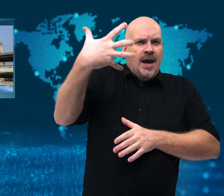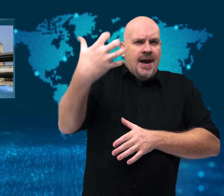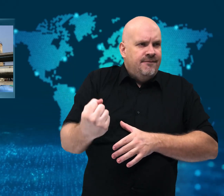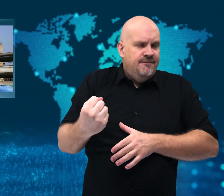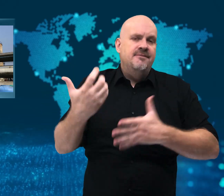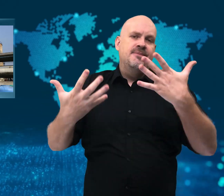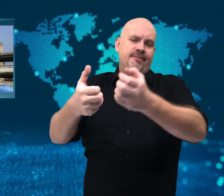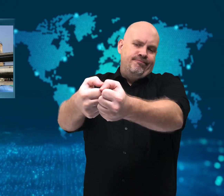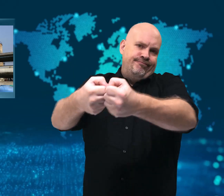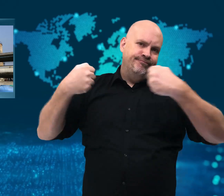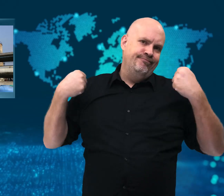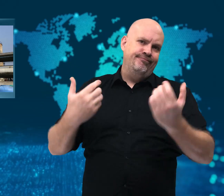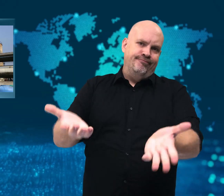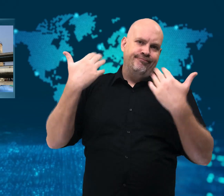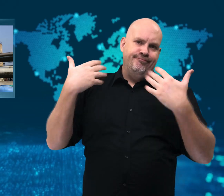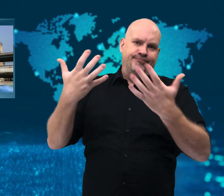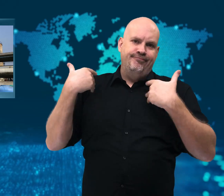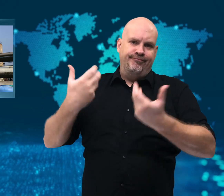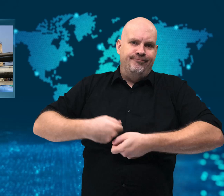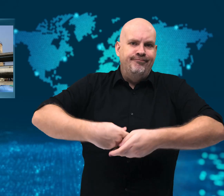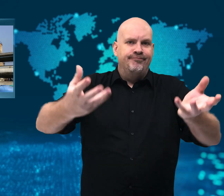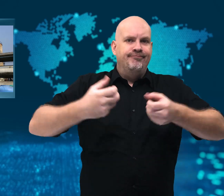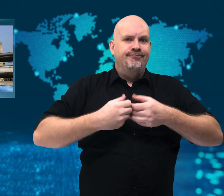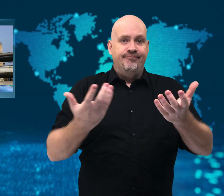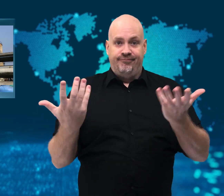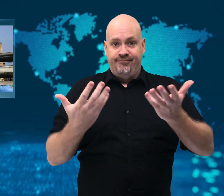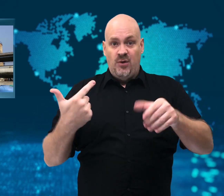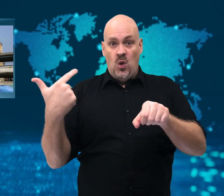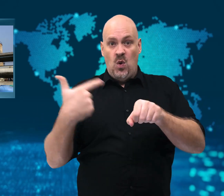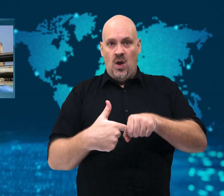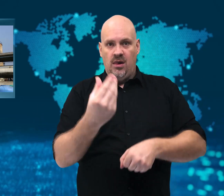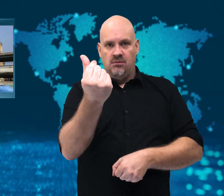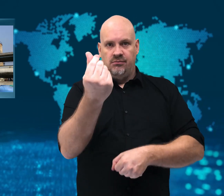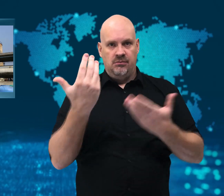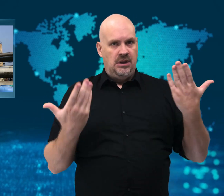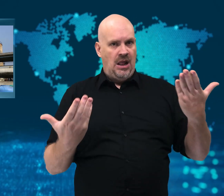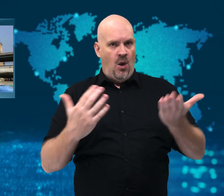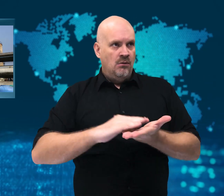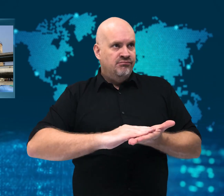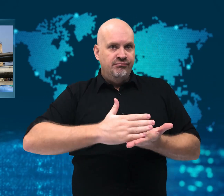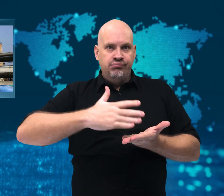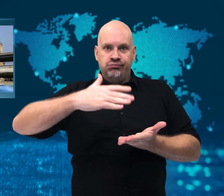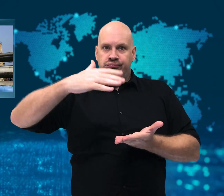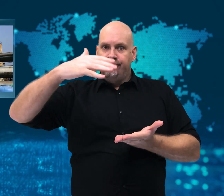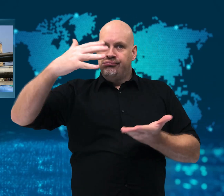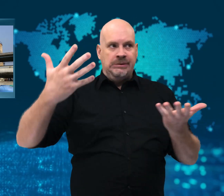around 50 million barrels of oil could be released